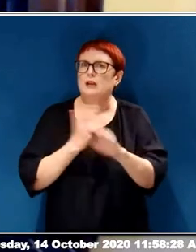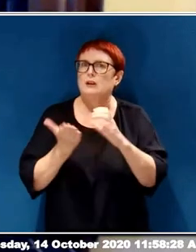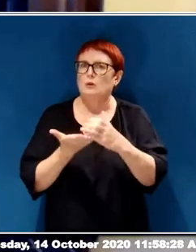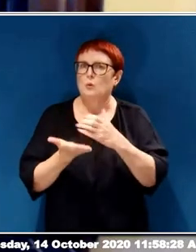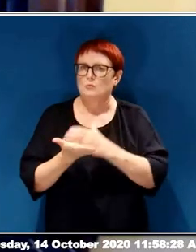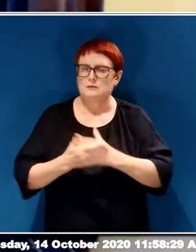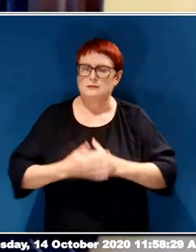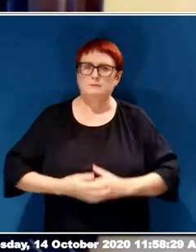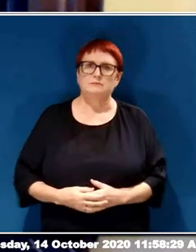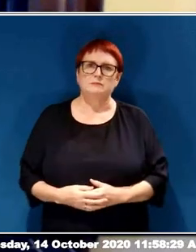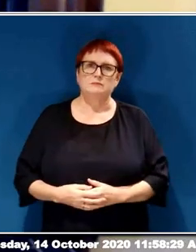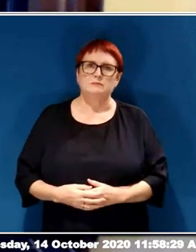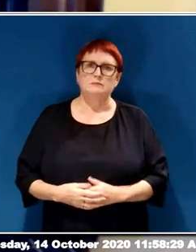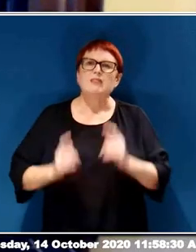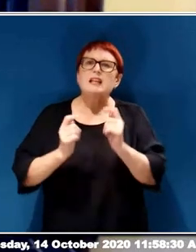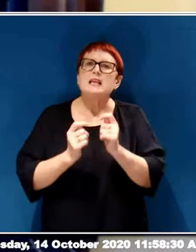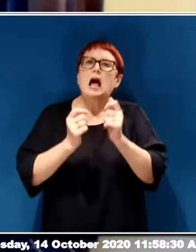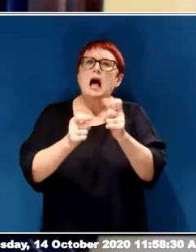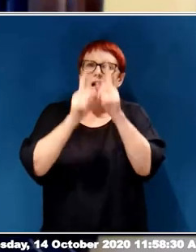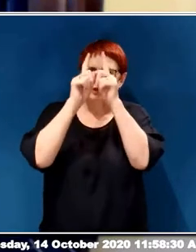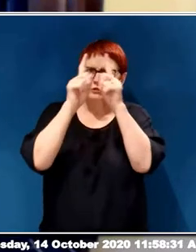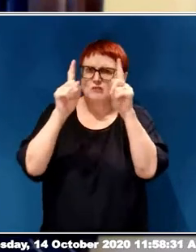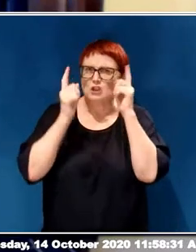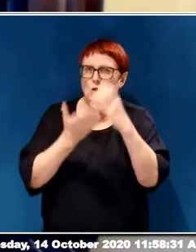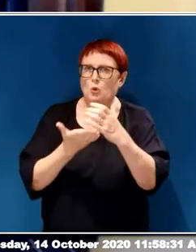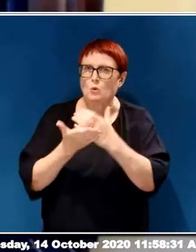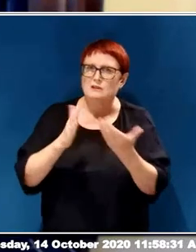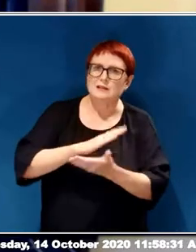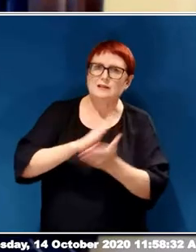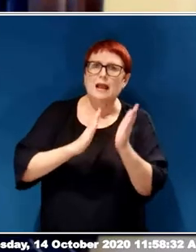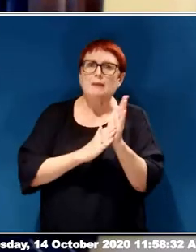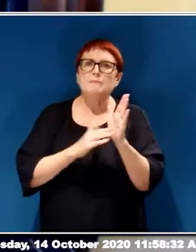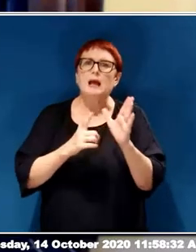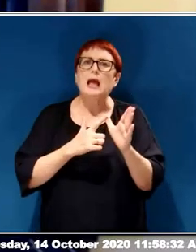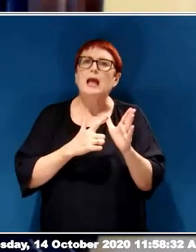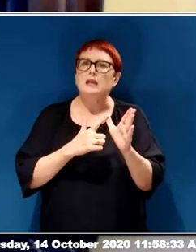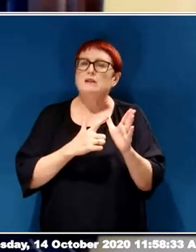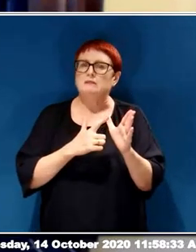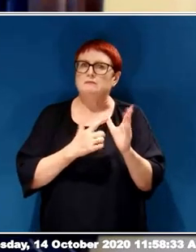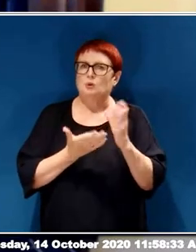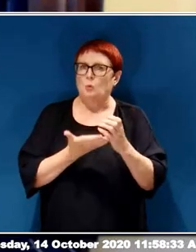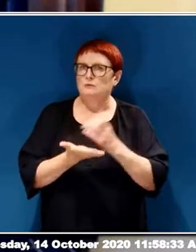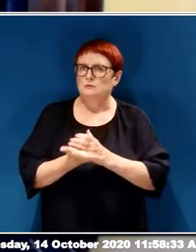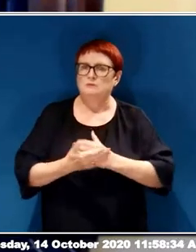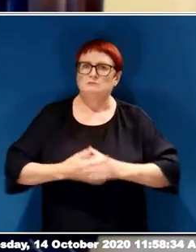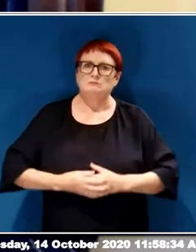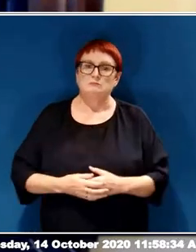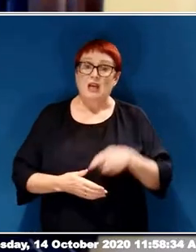program. It's typically offered to qualified and experienced teachers who